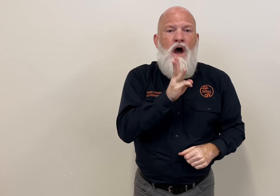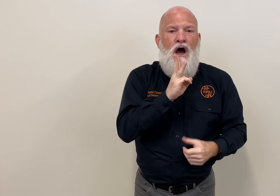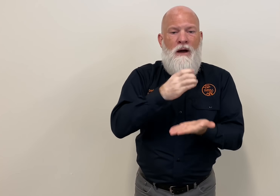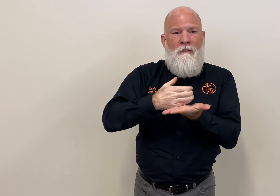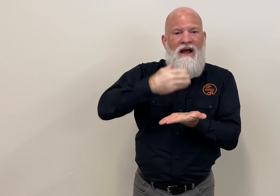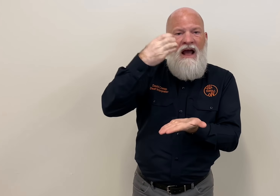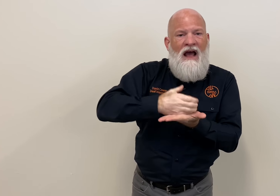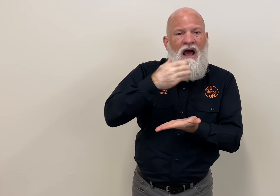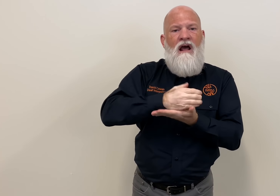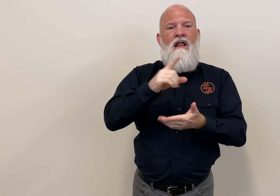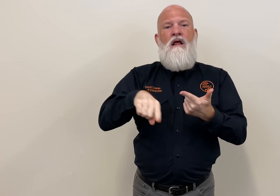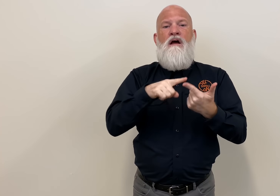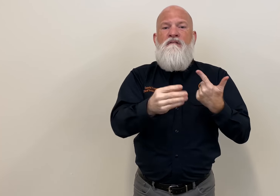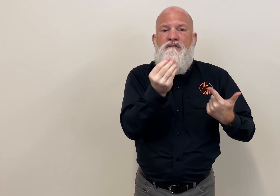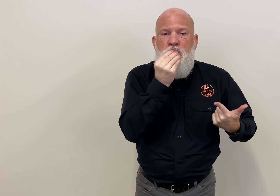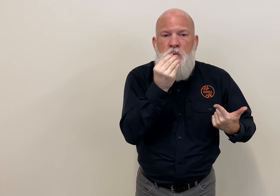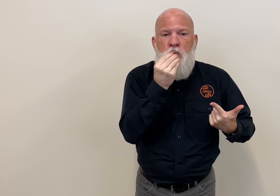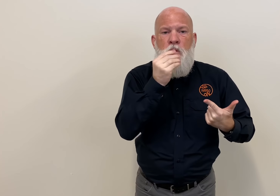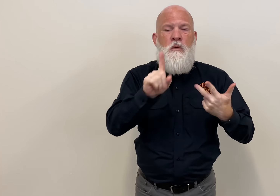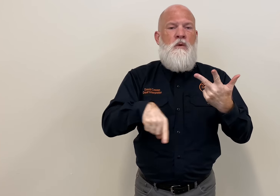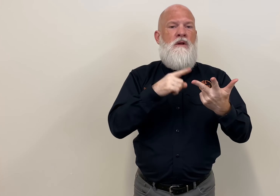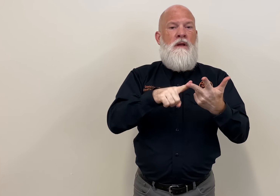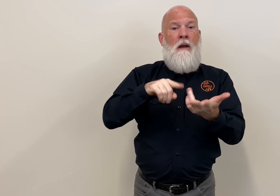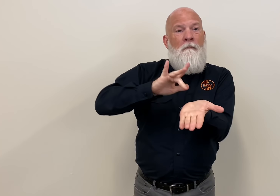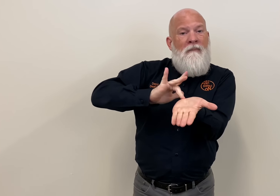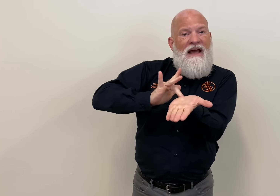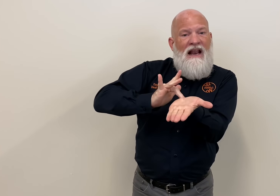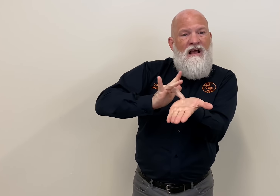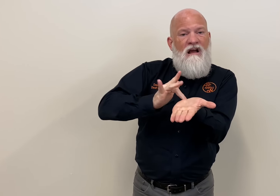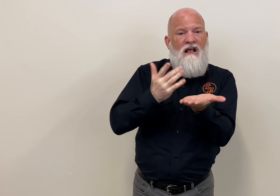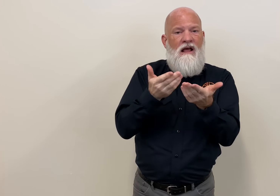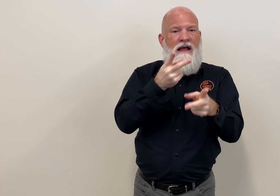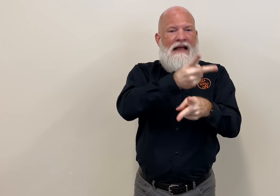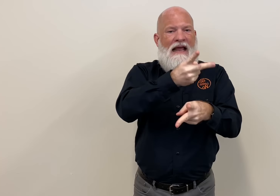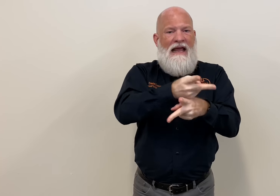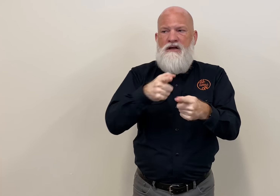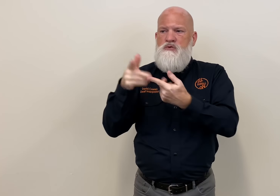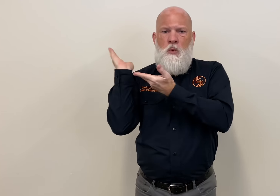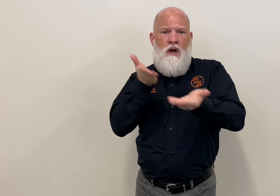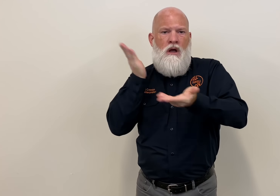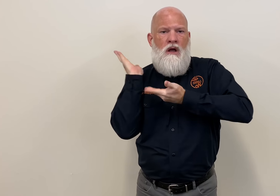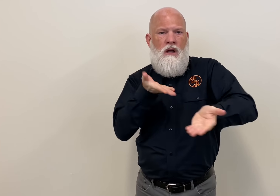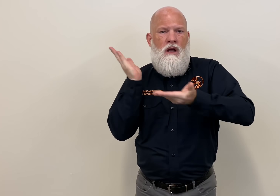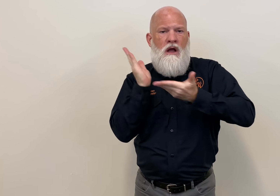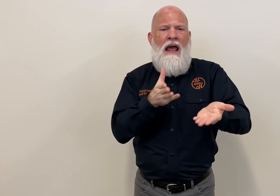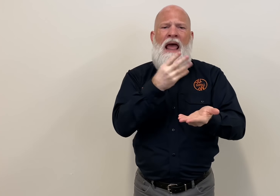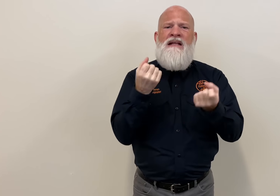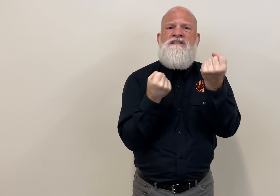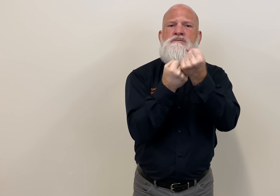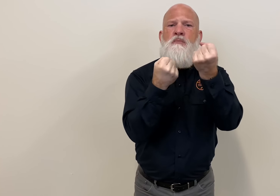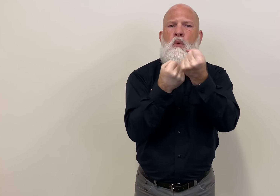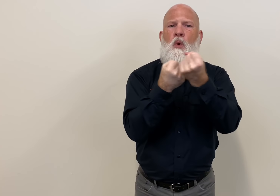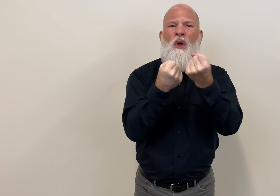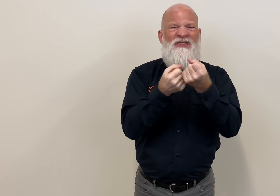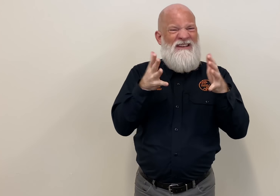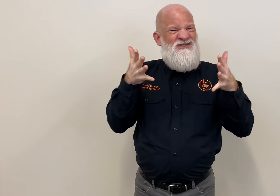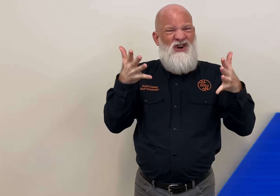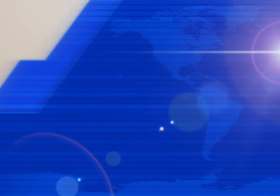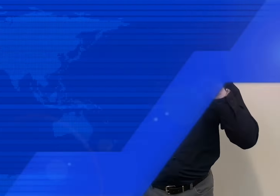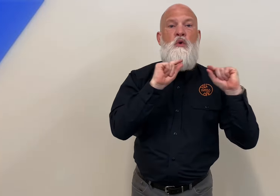They give water, food and medical support to those who need it.